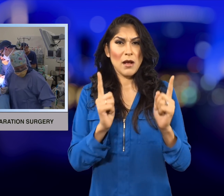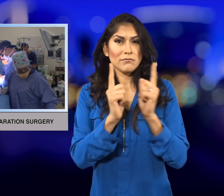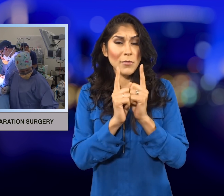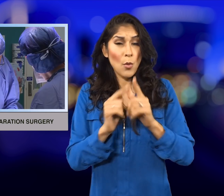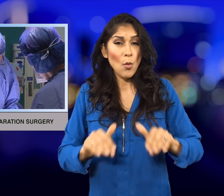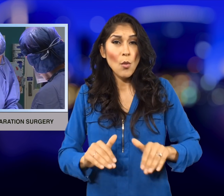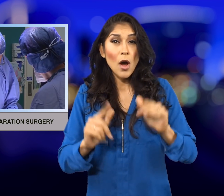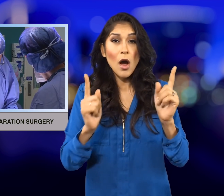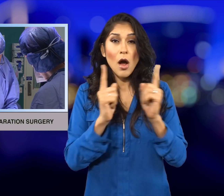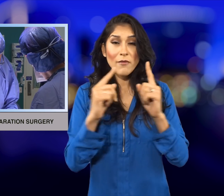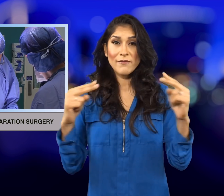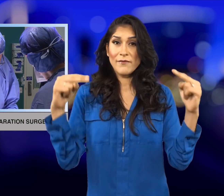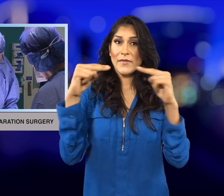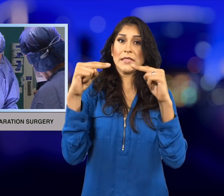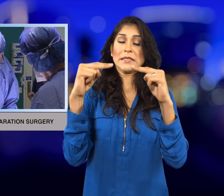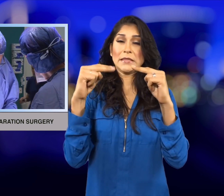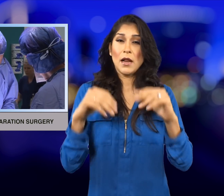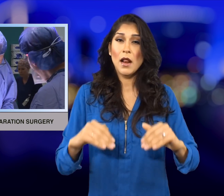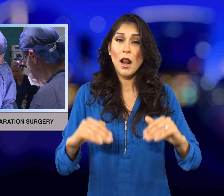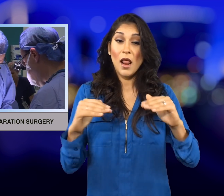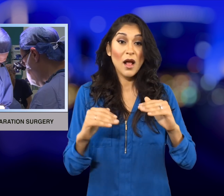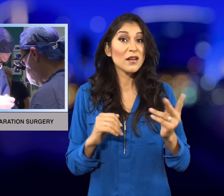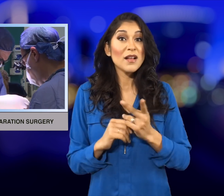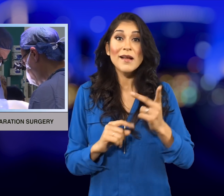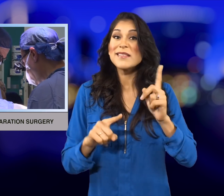move independently.